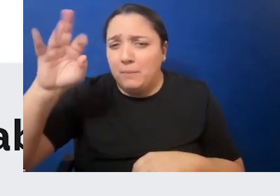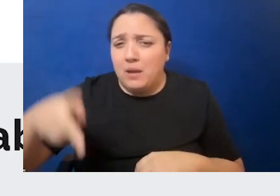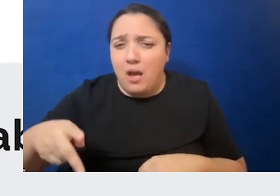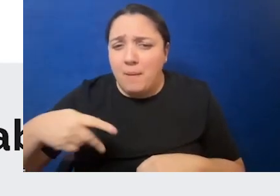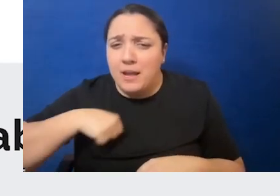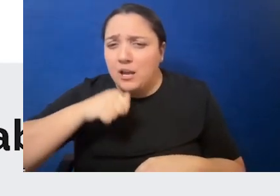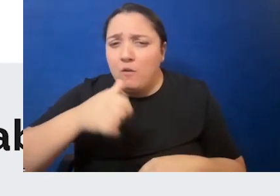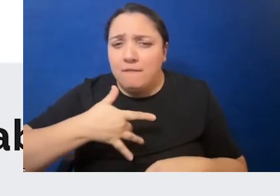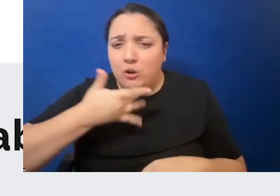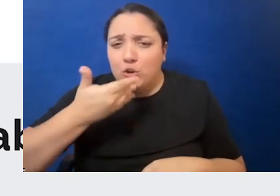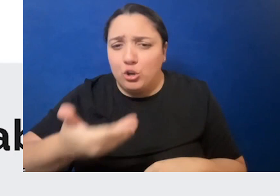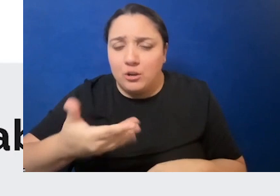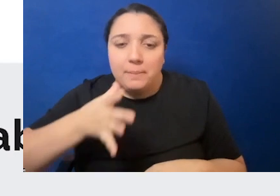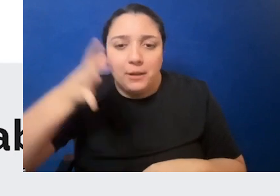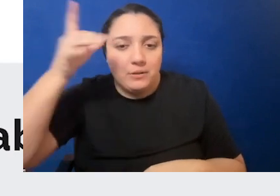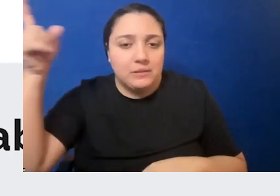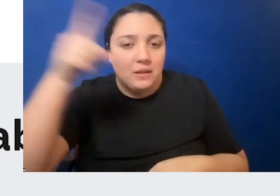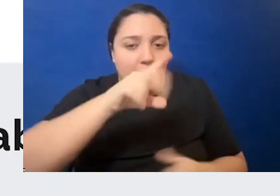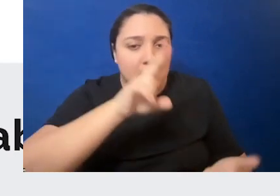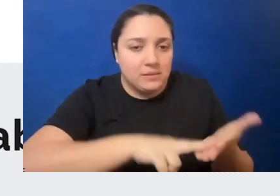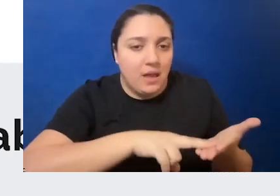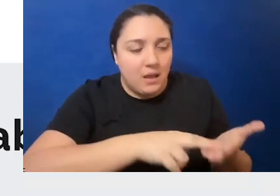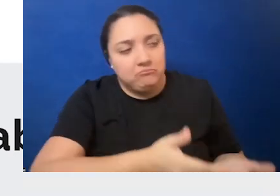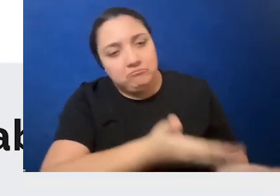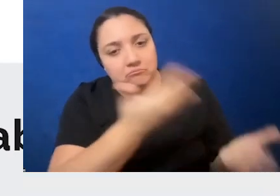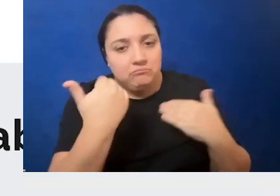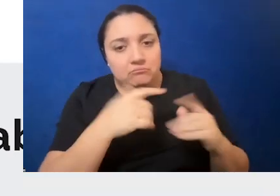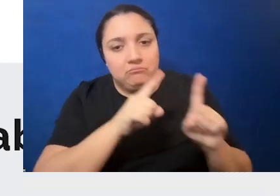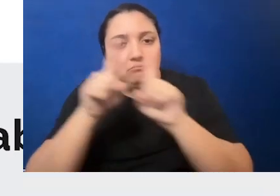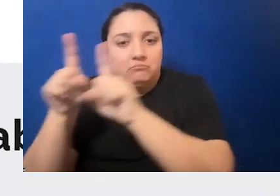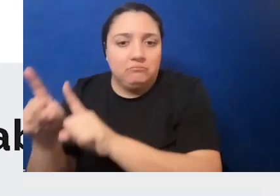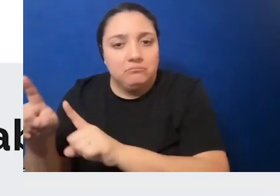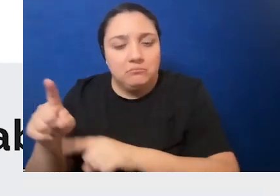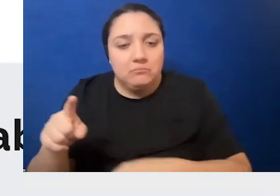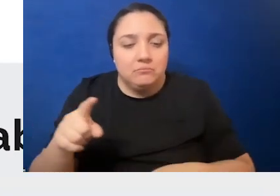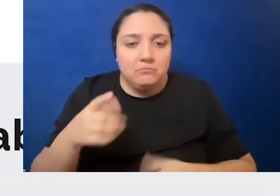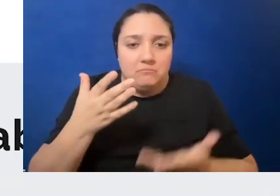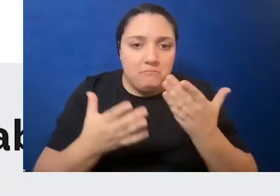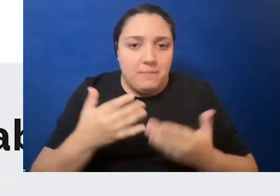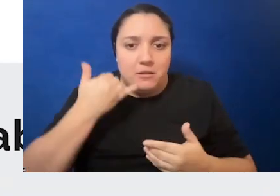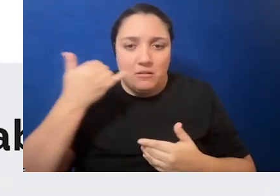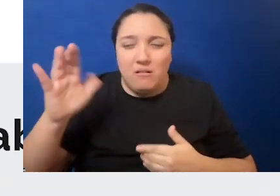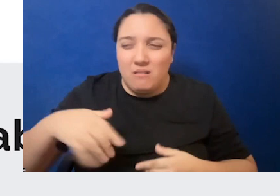YOU PICK ME UP, I AM NOT FEELING WELL AND THE PARENT COMES AND SINS HER KID OUT.